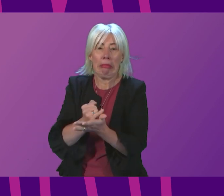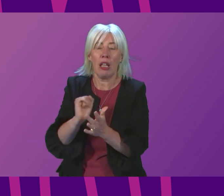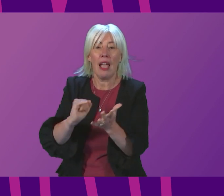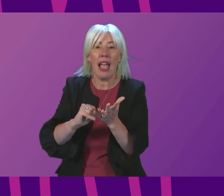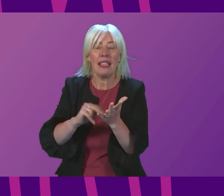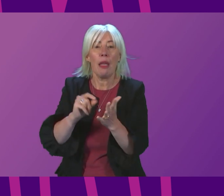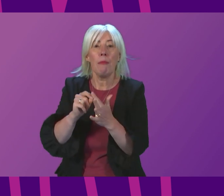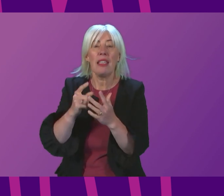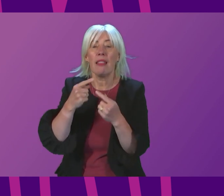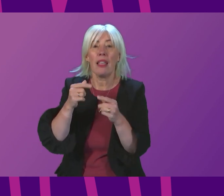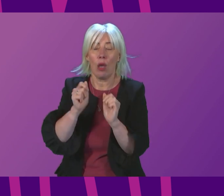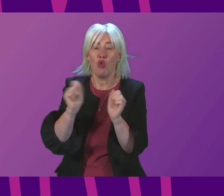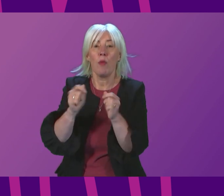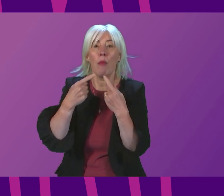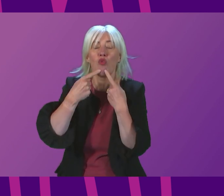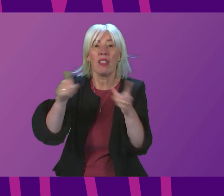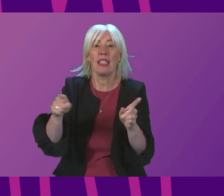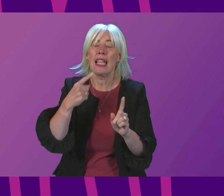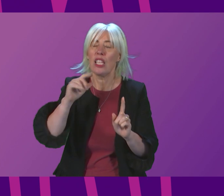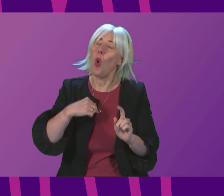press releases that claimed that they were saving Scottish shipbuilding.